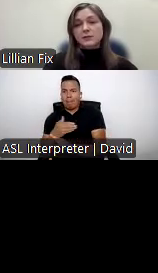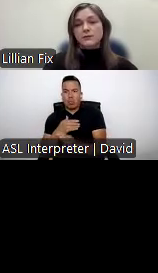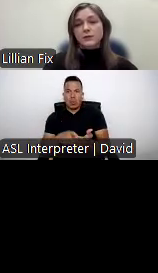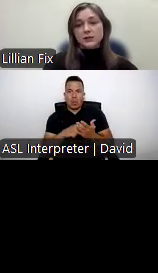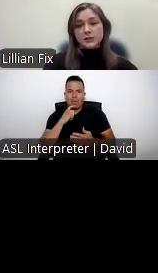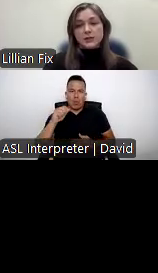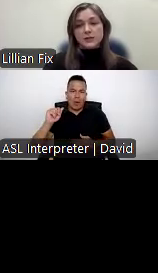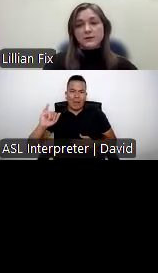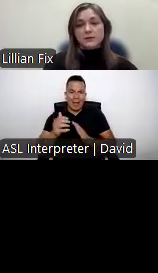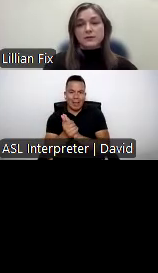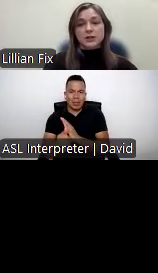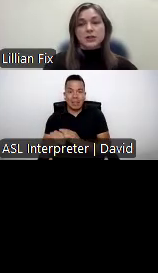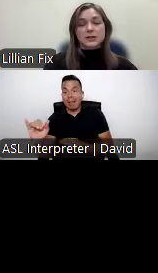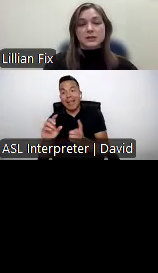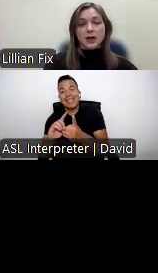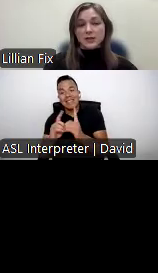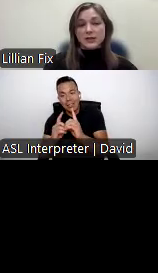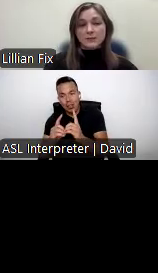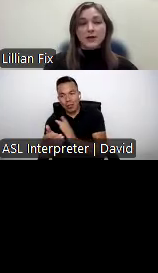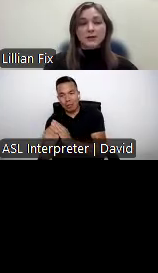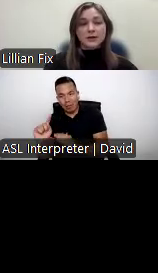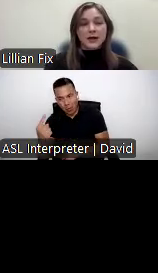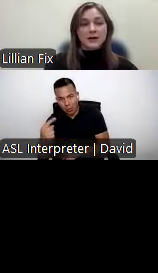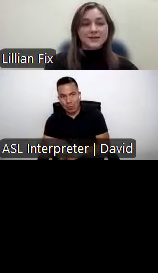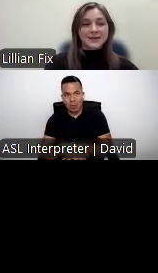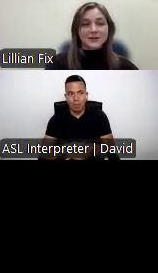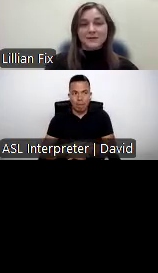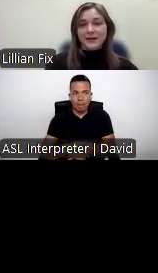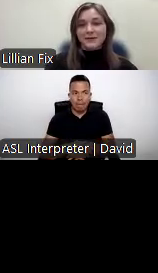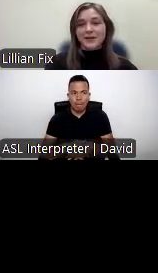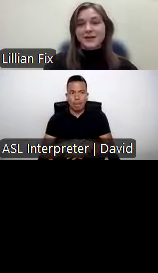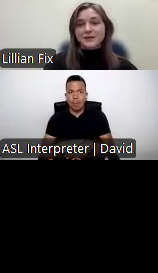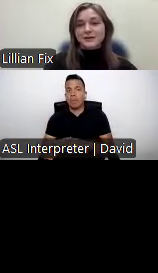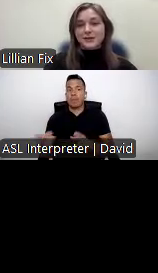we'll see some resources, the first of which is the Competency Model Clearinghouse. Thank you